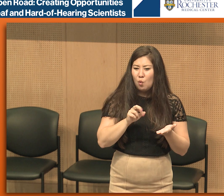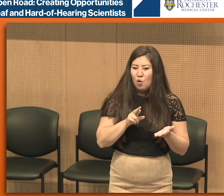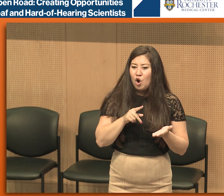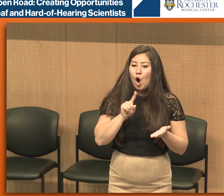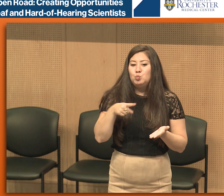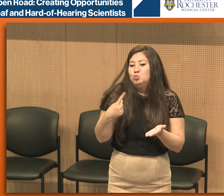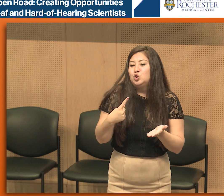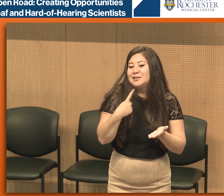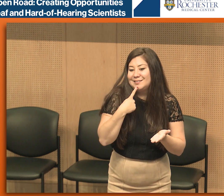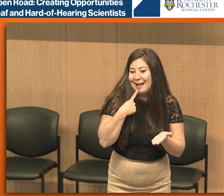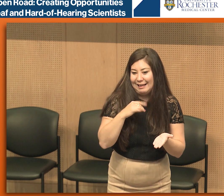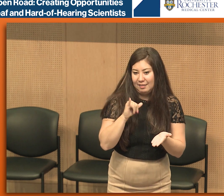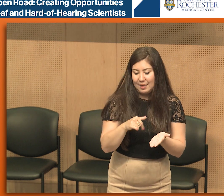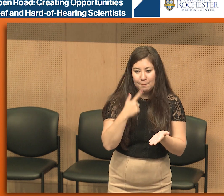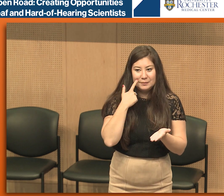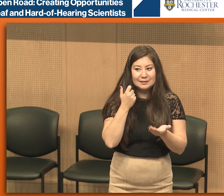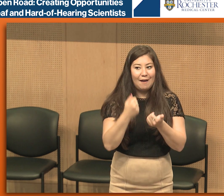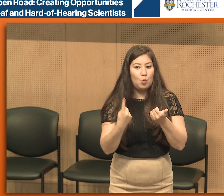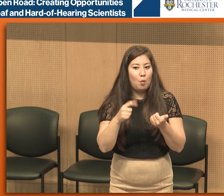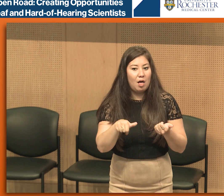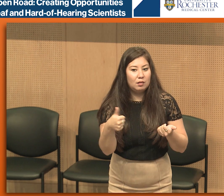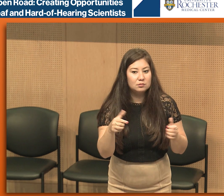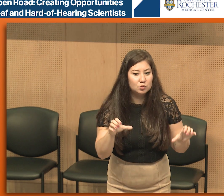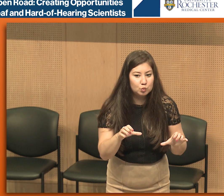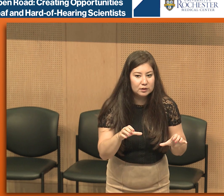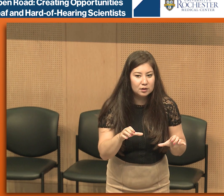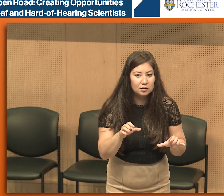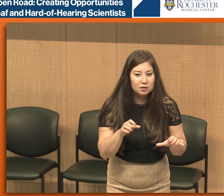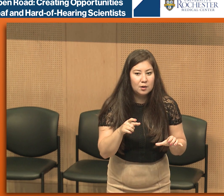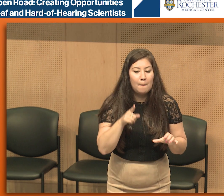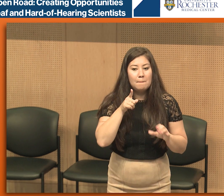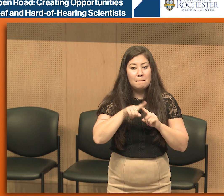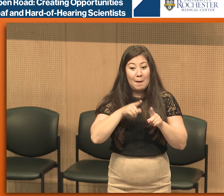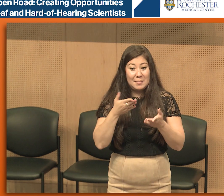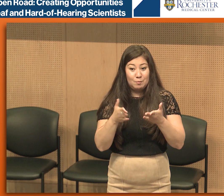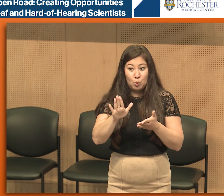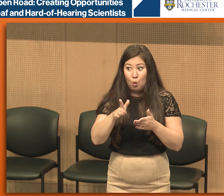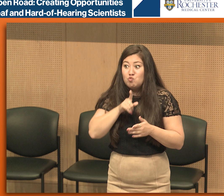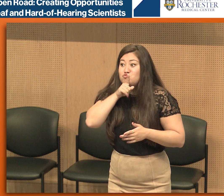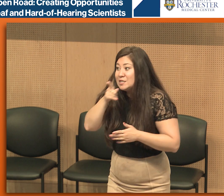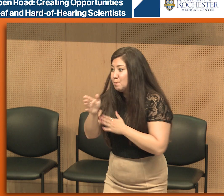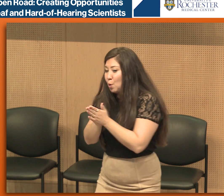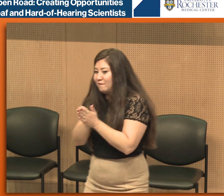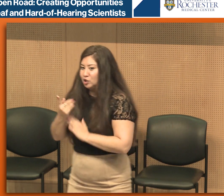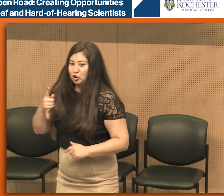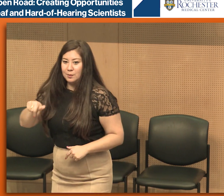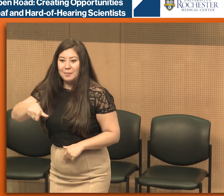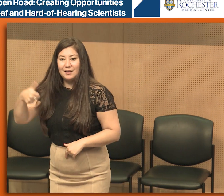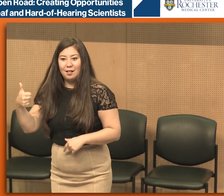and figure out if you really want to do research or if you're just saying that because that's what other people are doing.